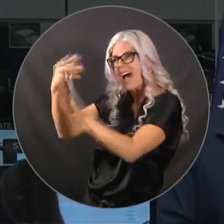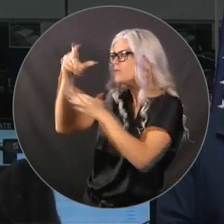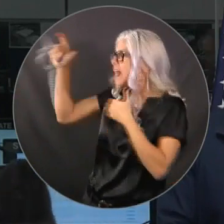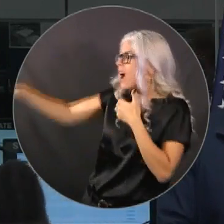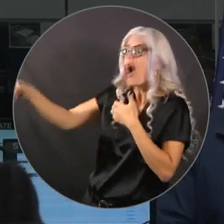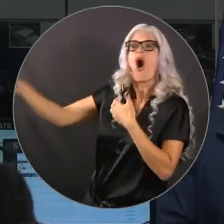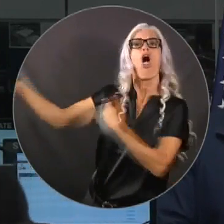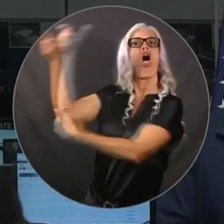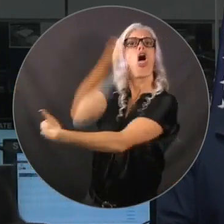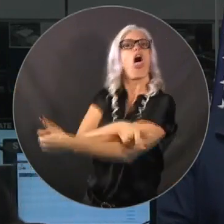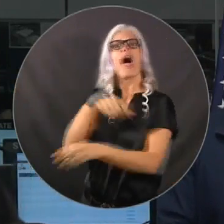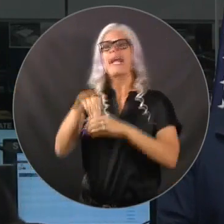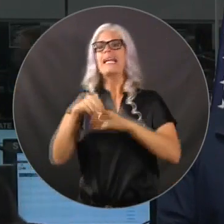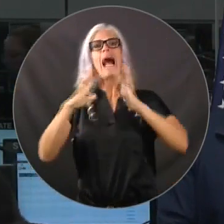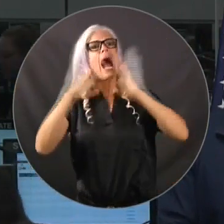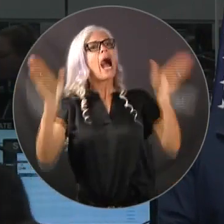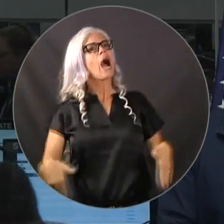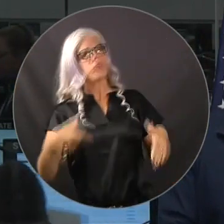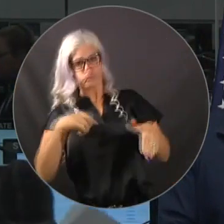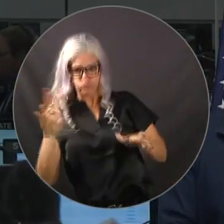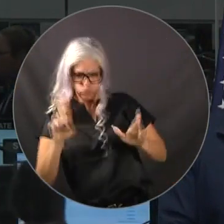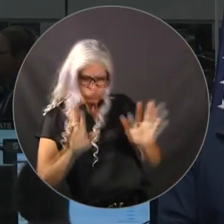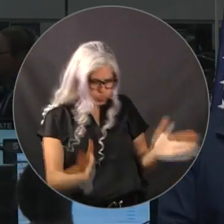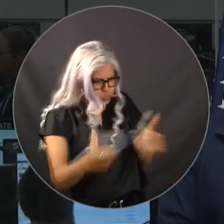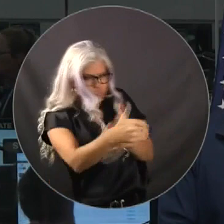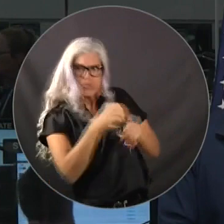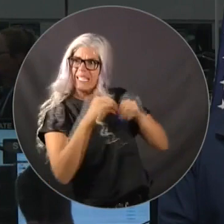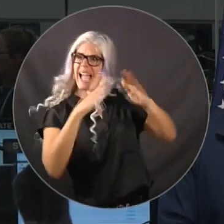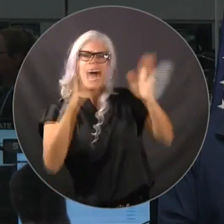You must give a generator